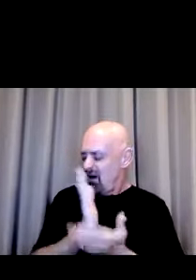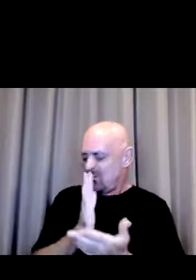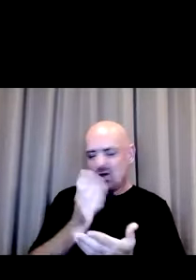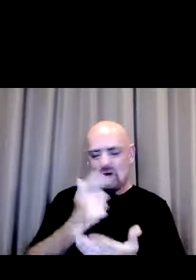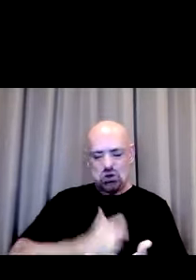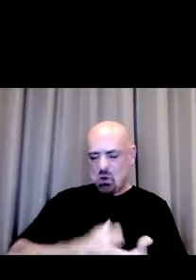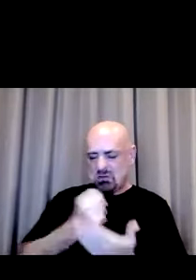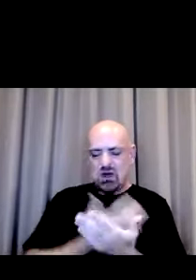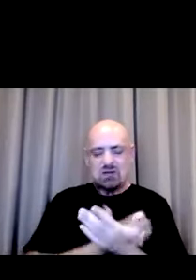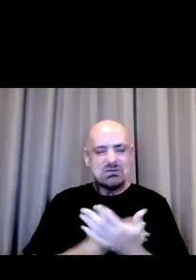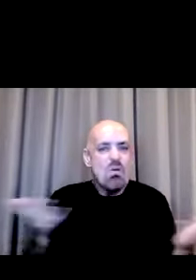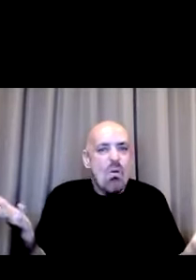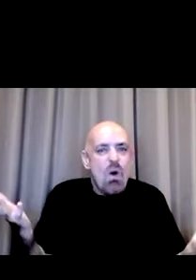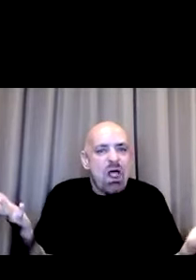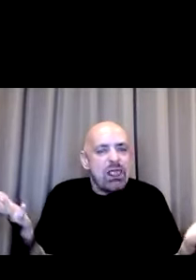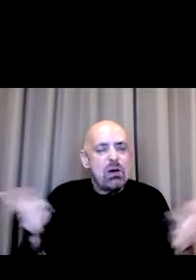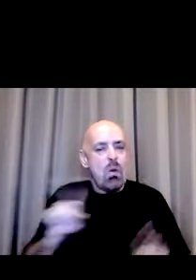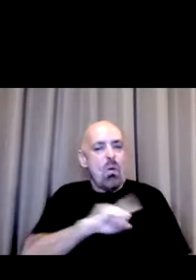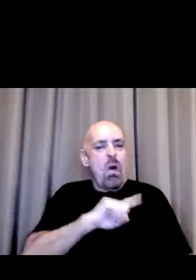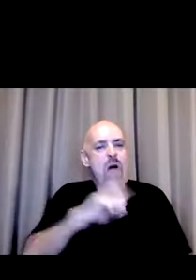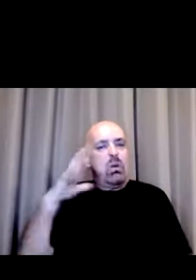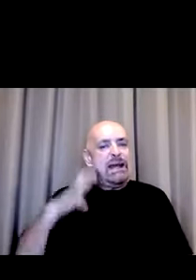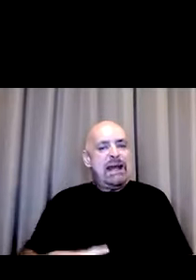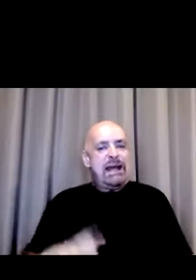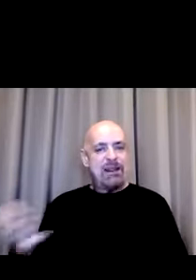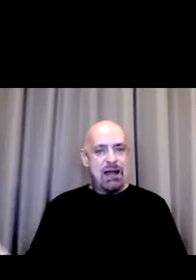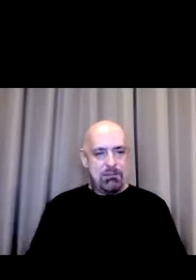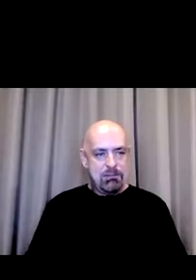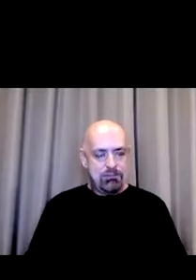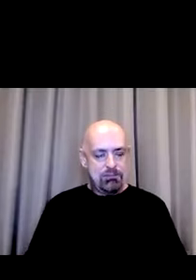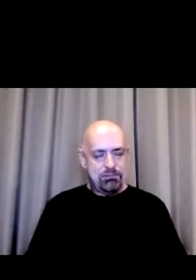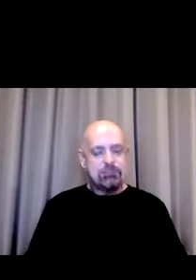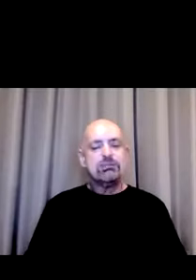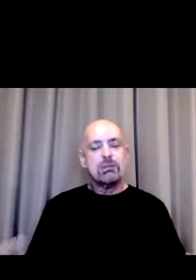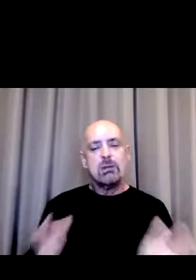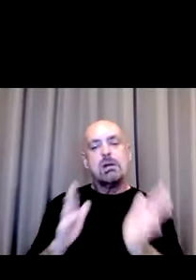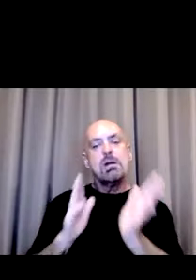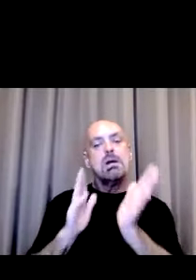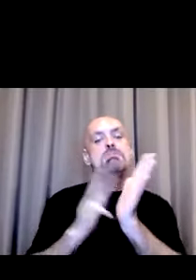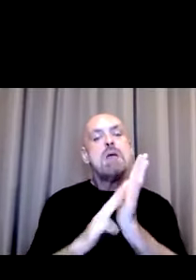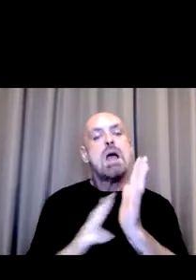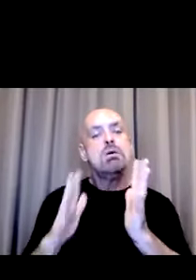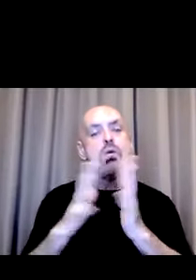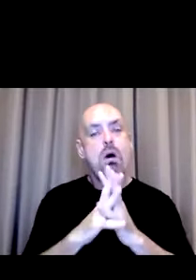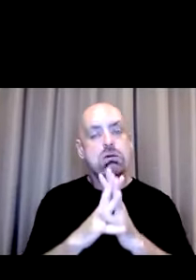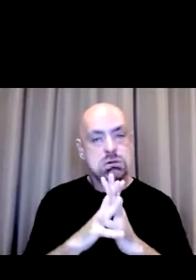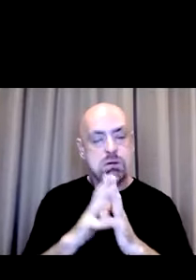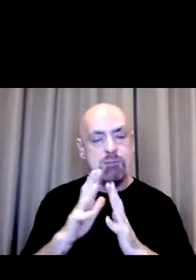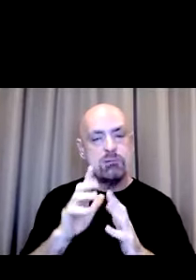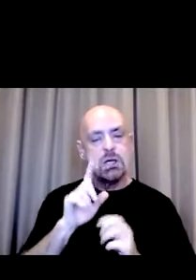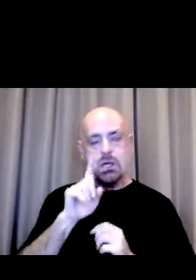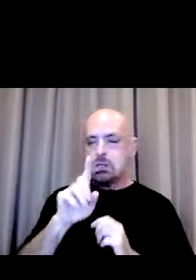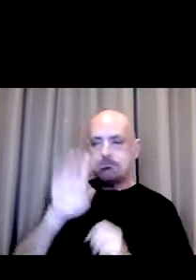in Foundation and perhaps even in government - the frequent use of the language